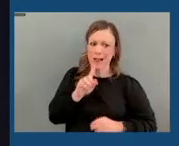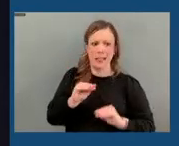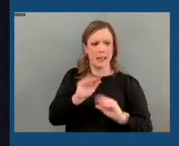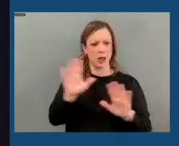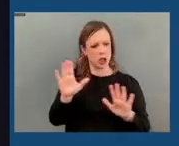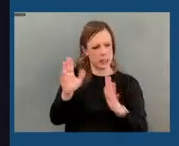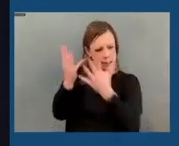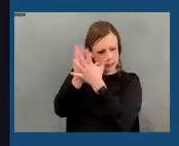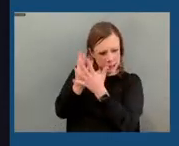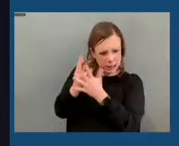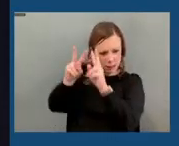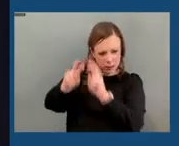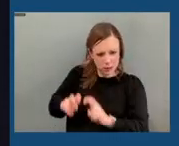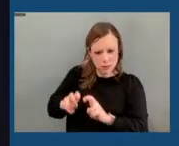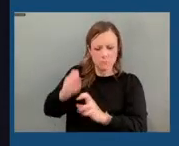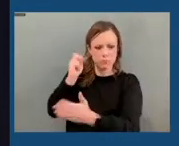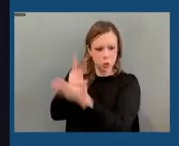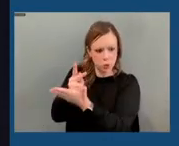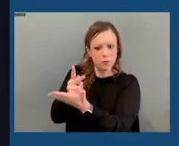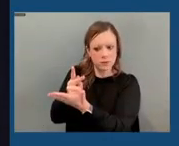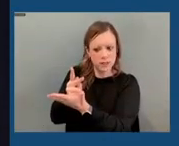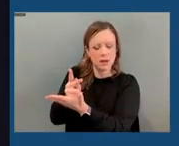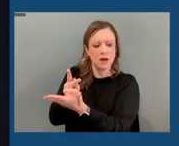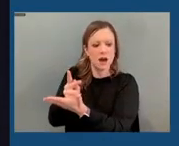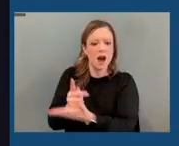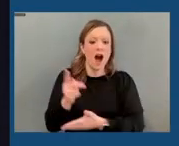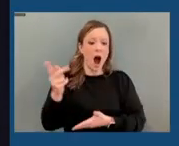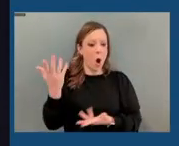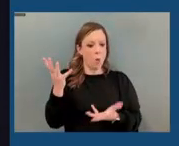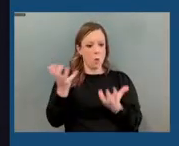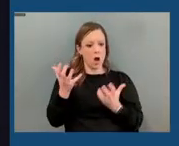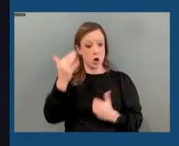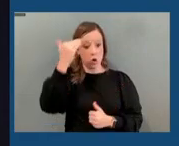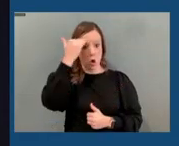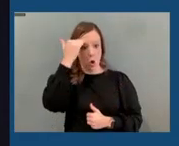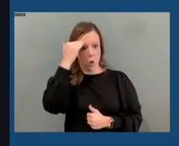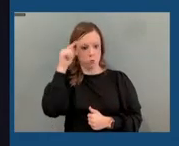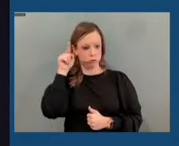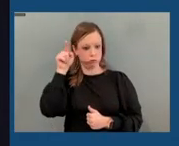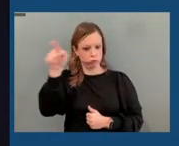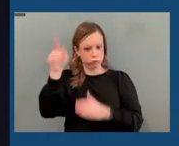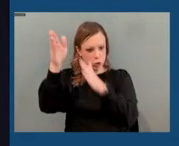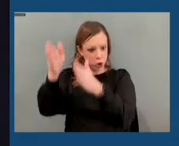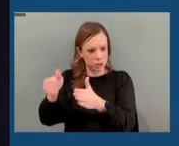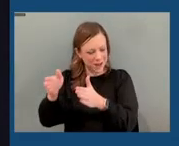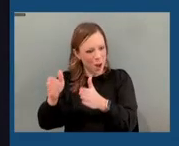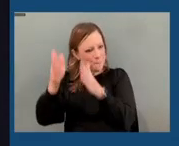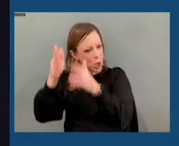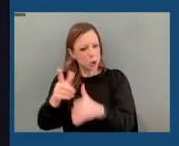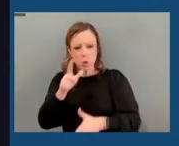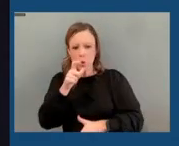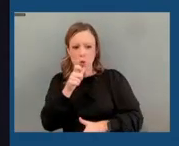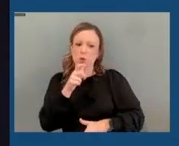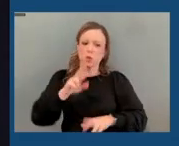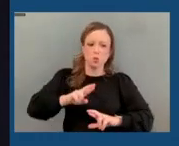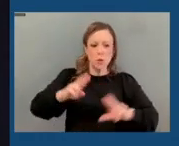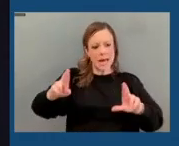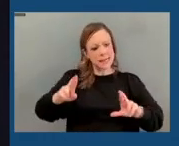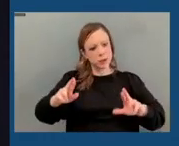to this institution. So I wanted a known commodity, but also someone who uh could rise up and see this institution and from a different perspective